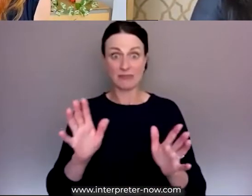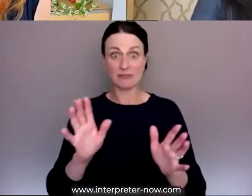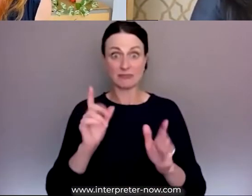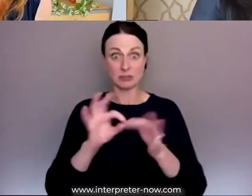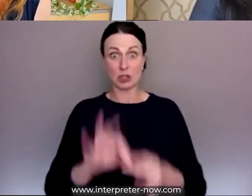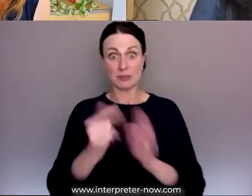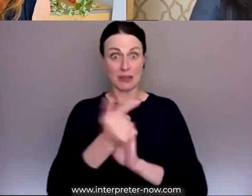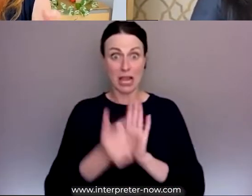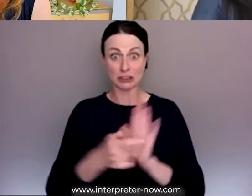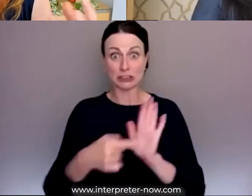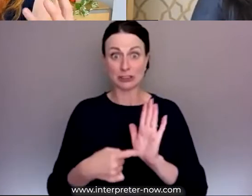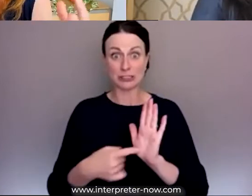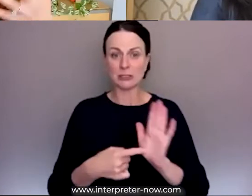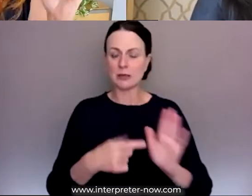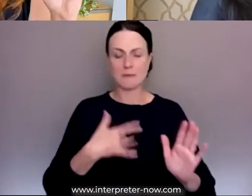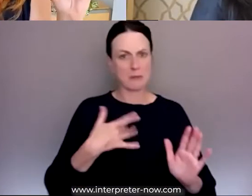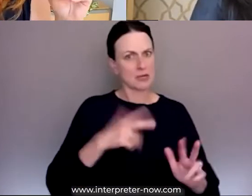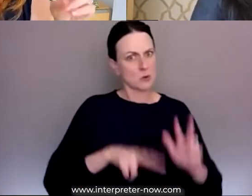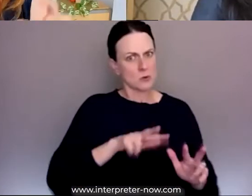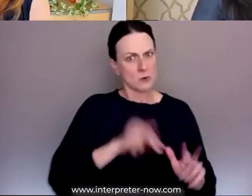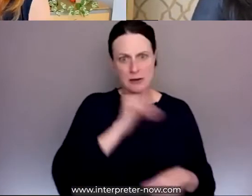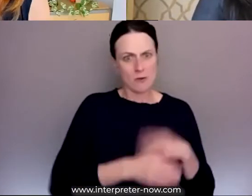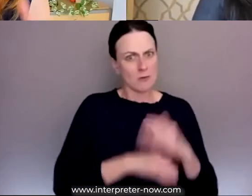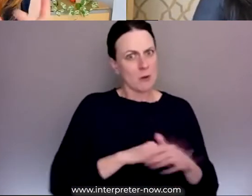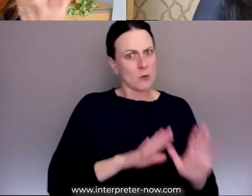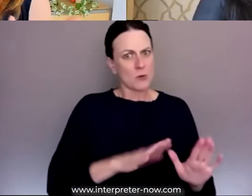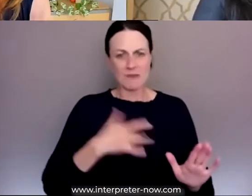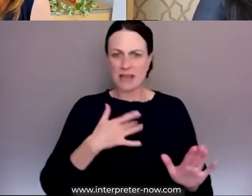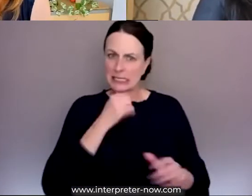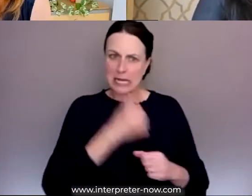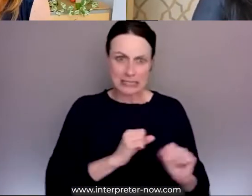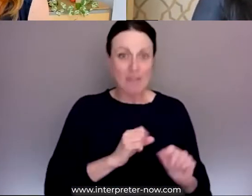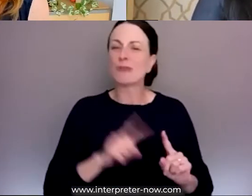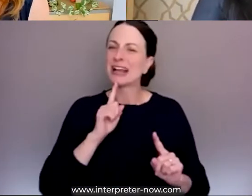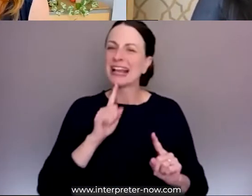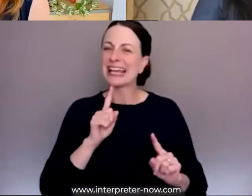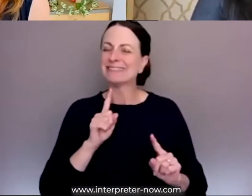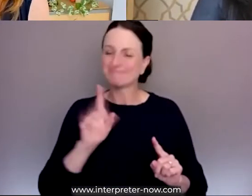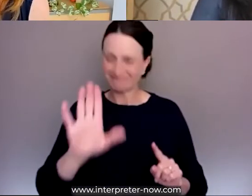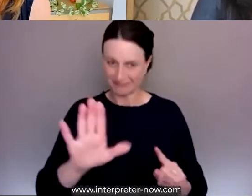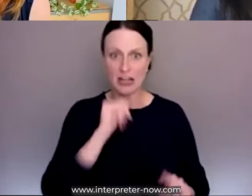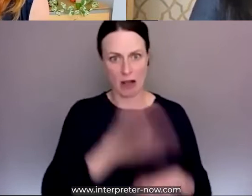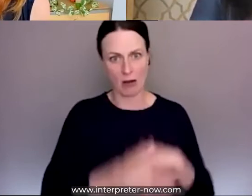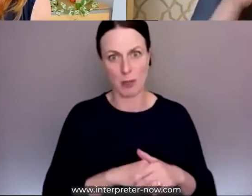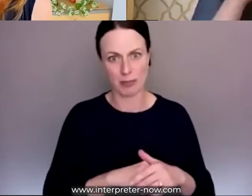That discomfort because people are saying they're feeling unsafe, but really, they're uncomfortable.